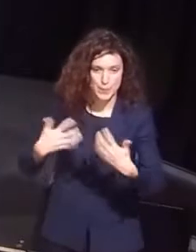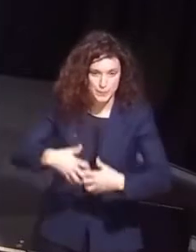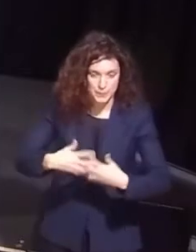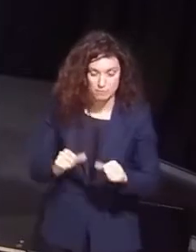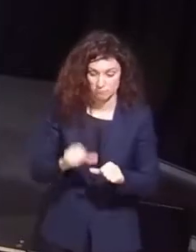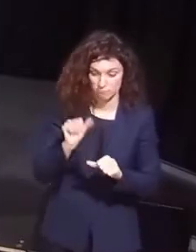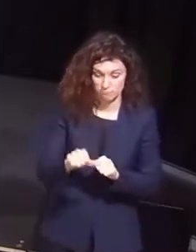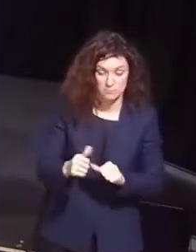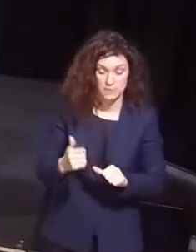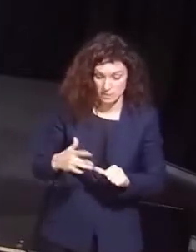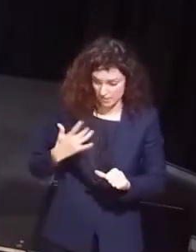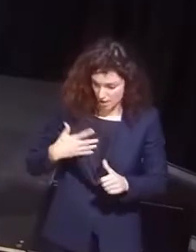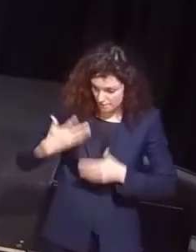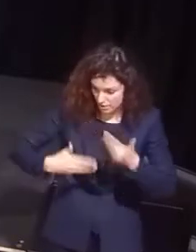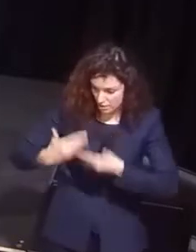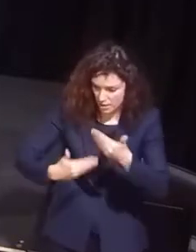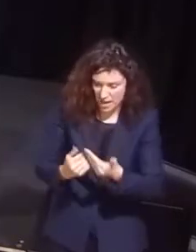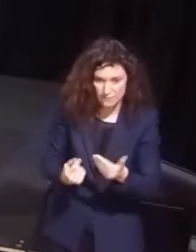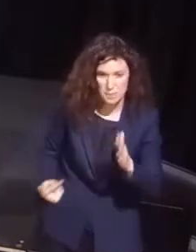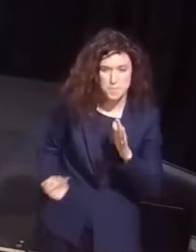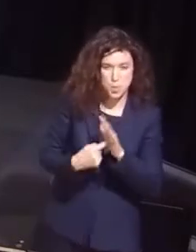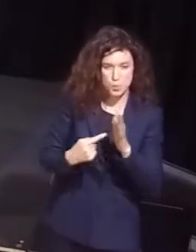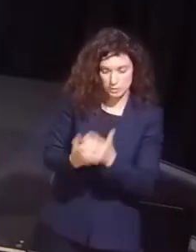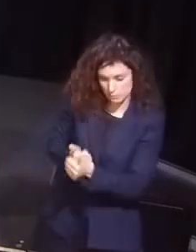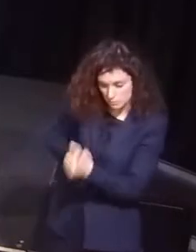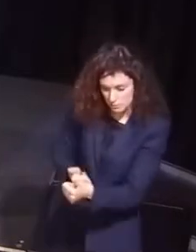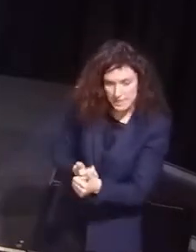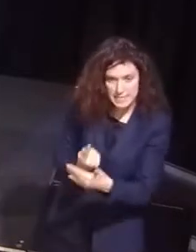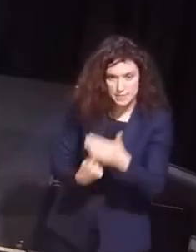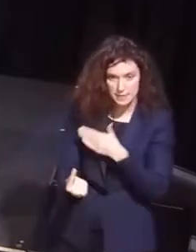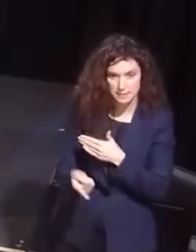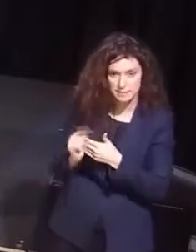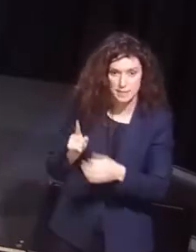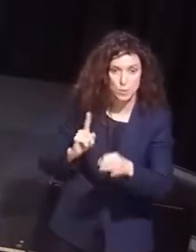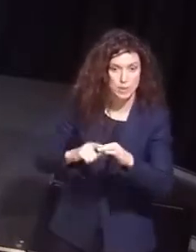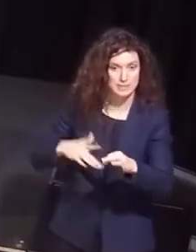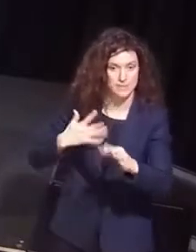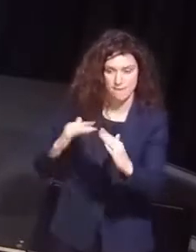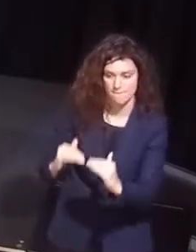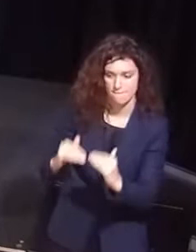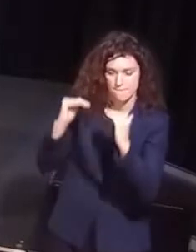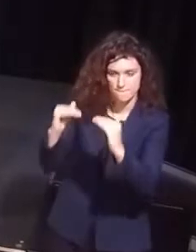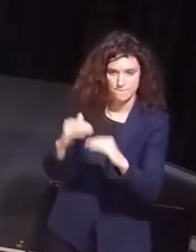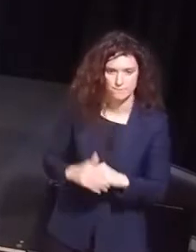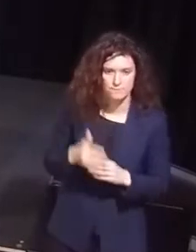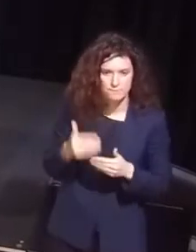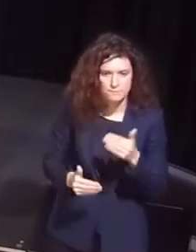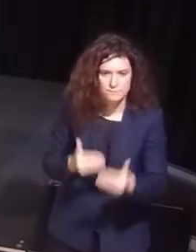improving independence and improving quality of life. Ideally this led to people freeing bed space,